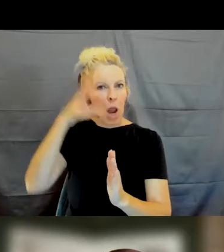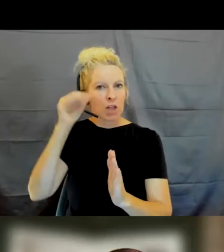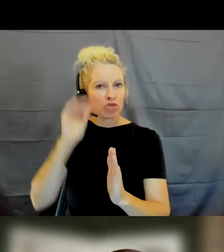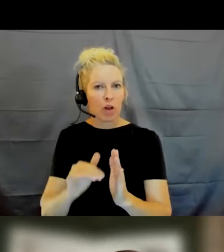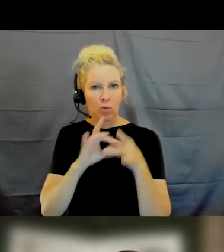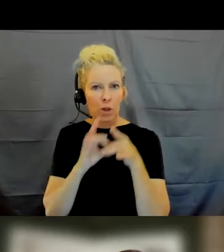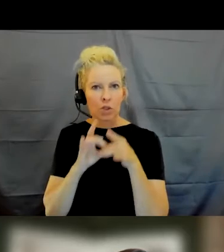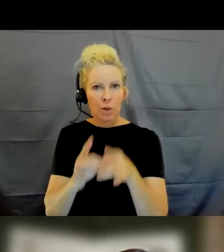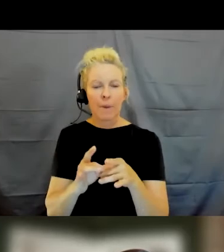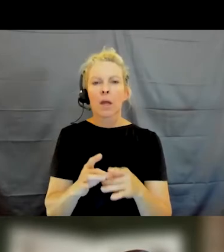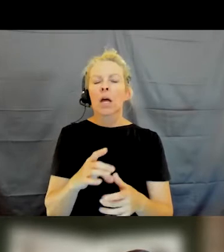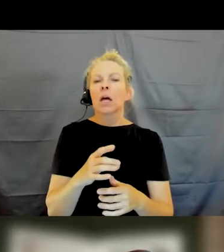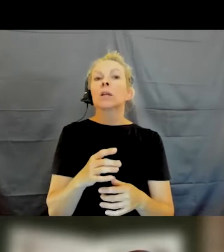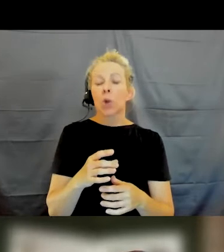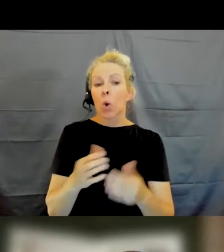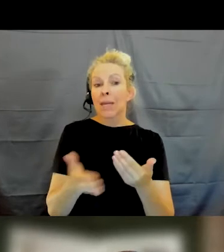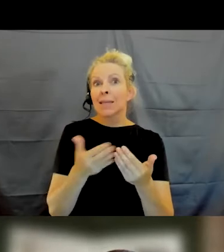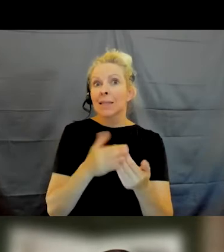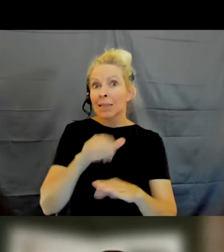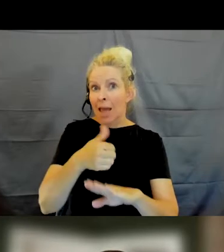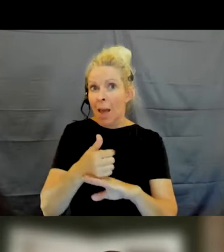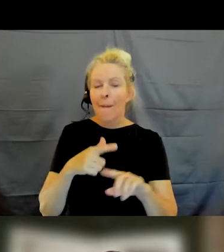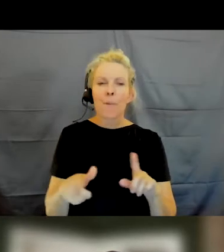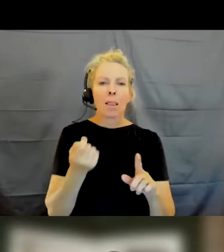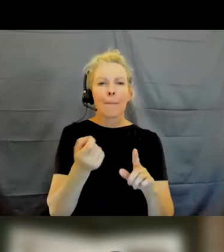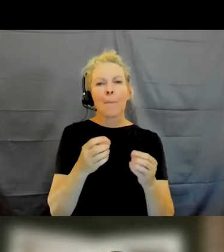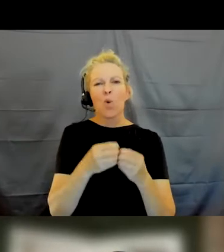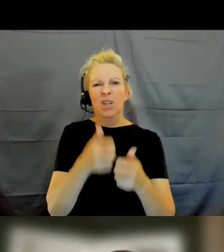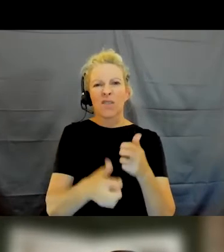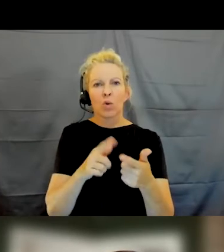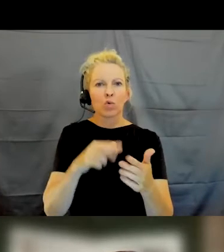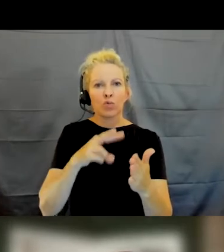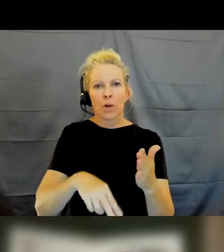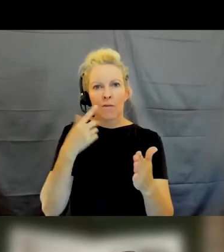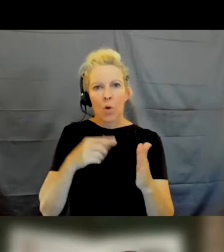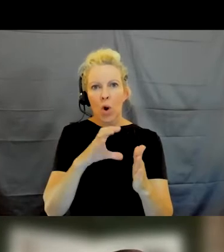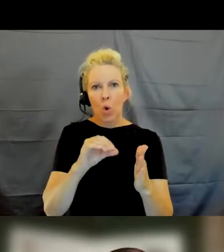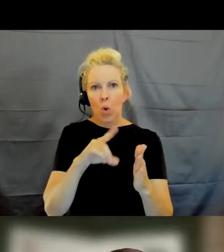more difficult to read when you are doing a code review, but this has less limitations to it about